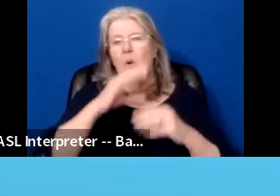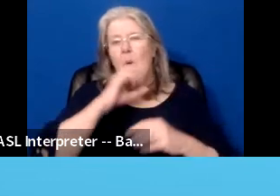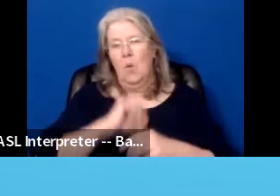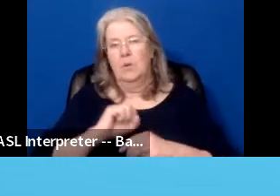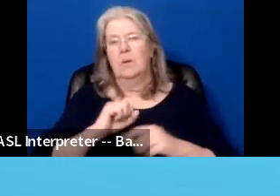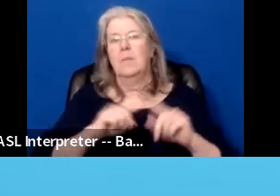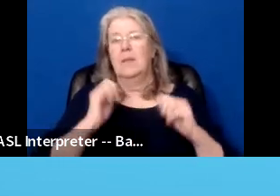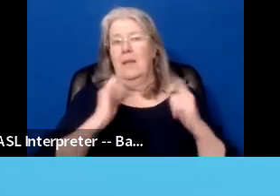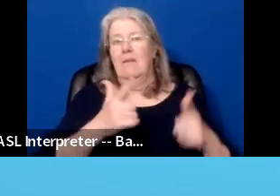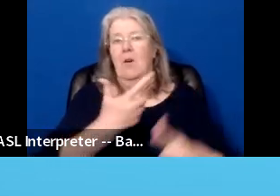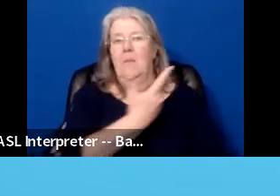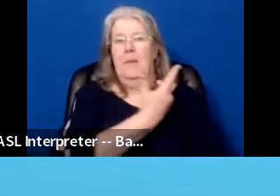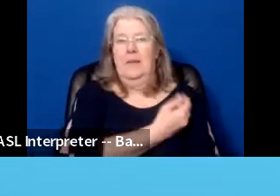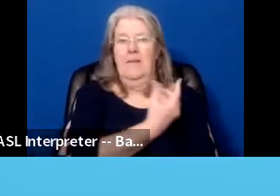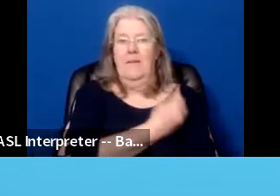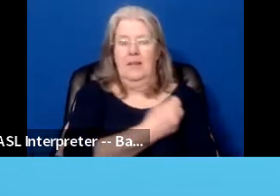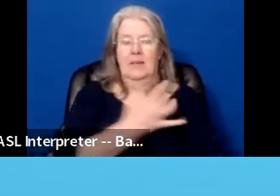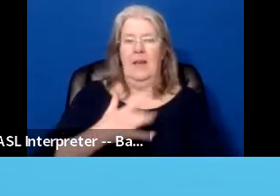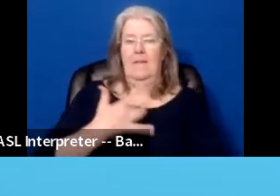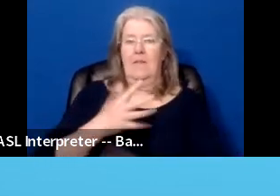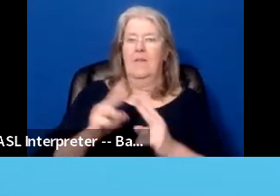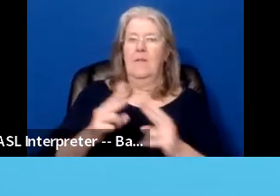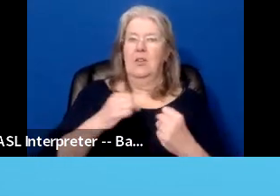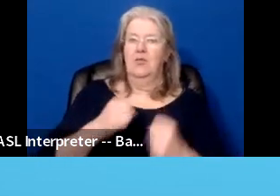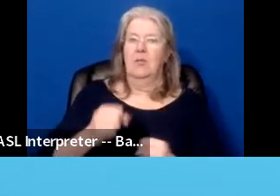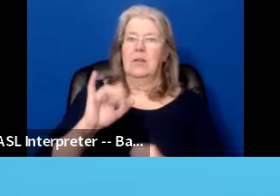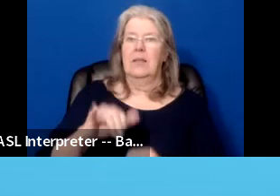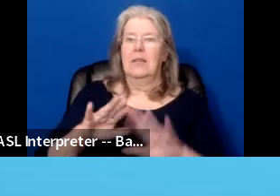and so I feel very strongly that we should get children vaccinated.